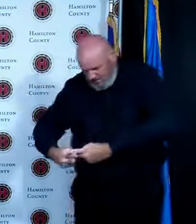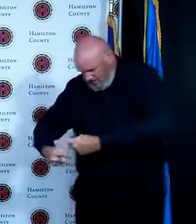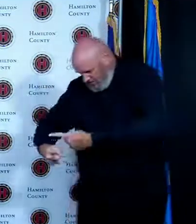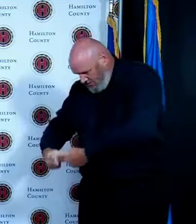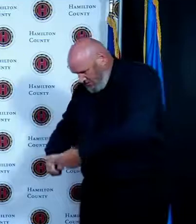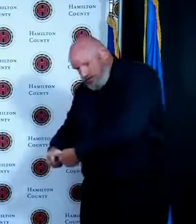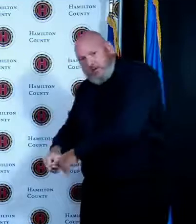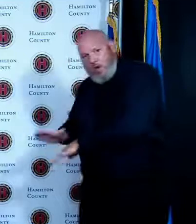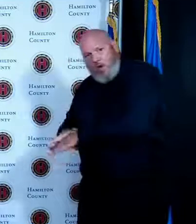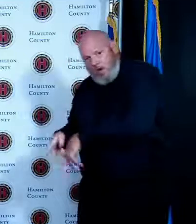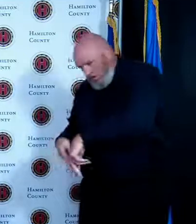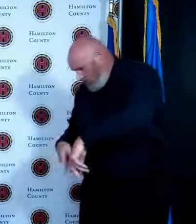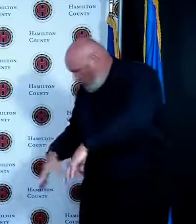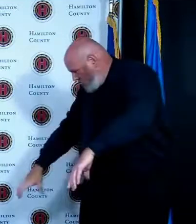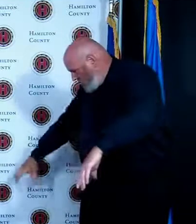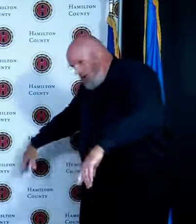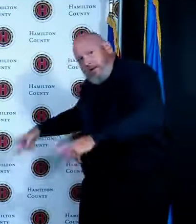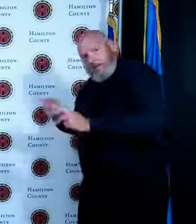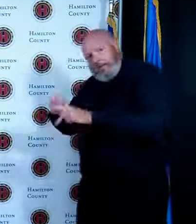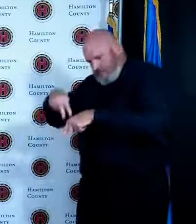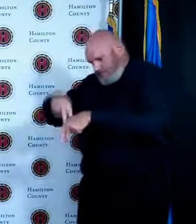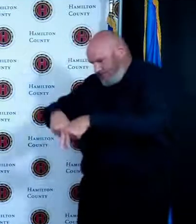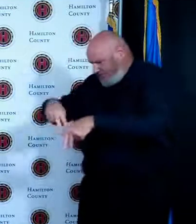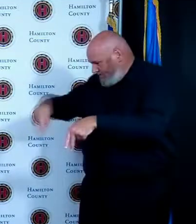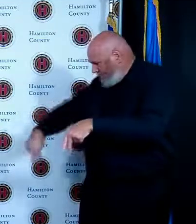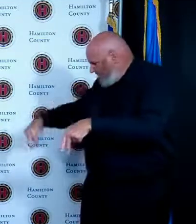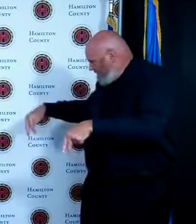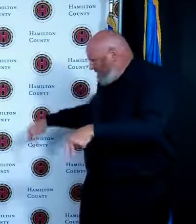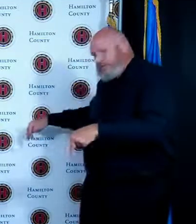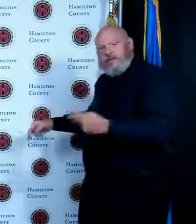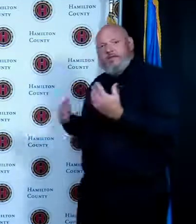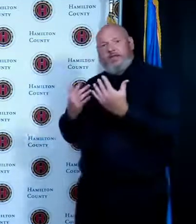store and everybody in that line because it was a long line it was a pretty good